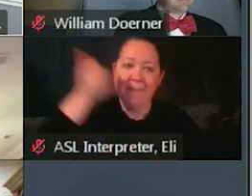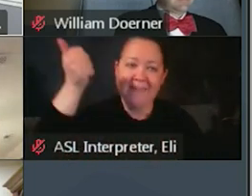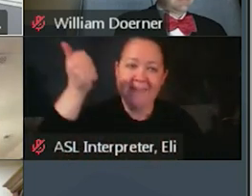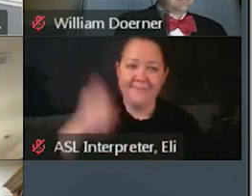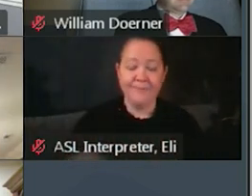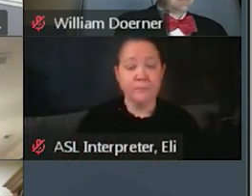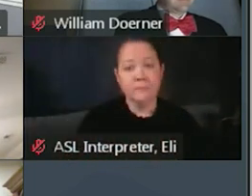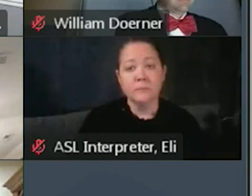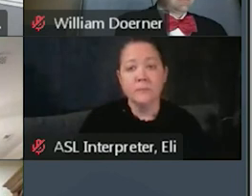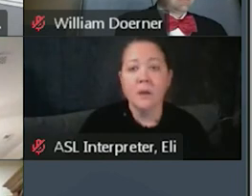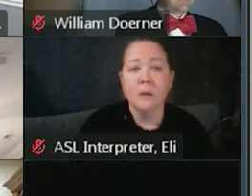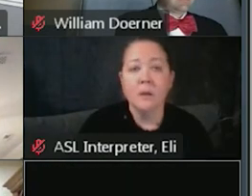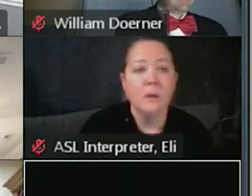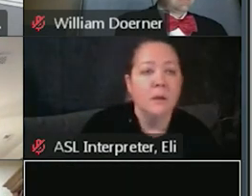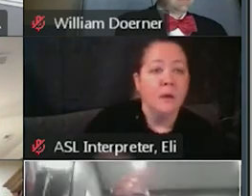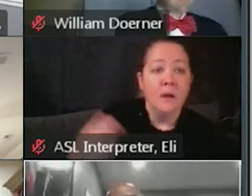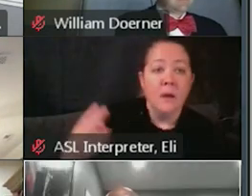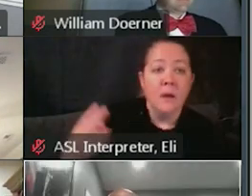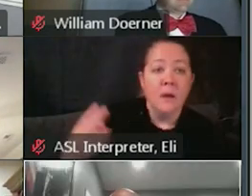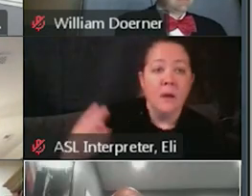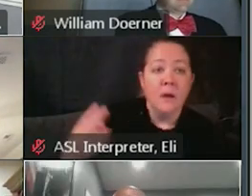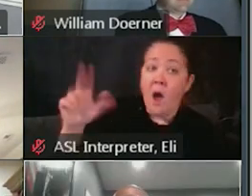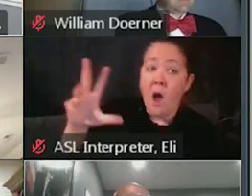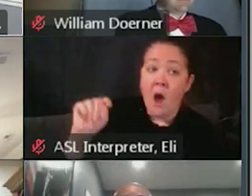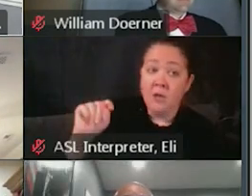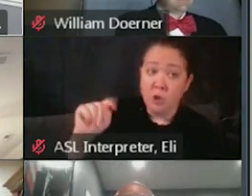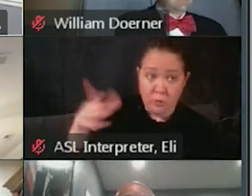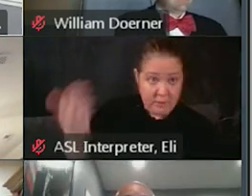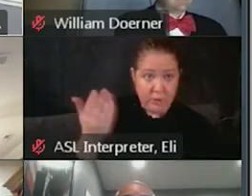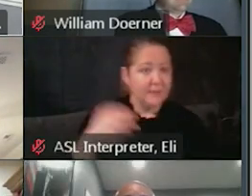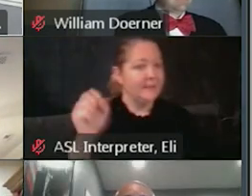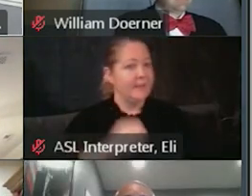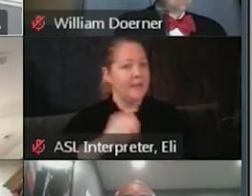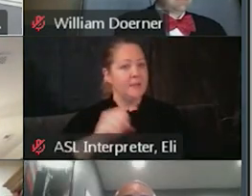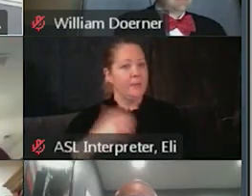Yes, Madam Chair am here. Okay. Mr Hund, is there any additional business to come before the Prince